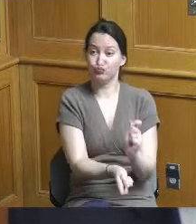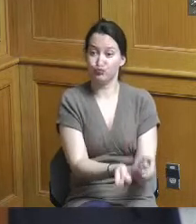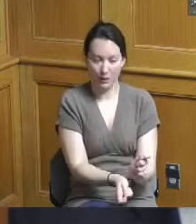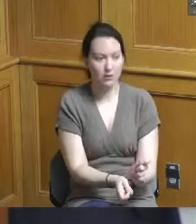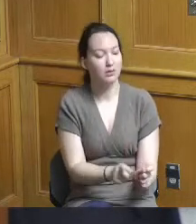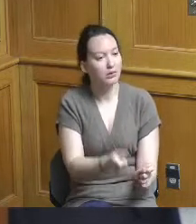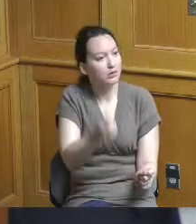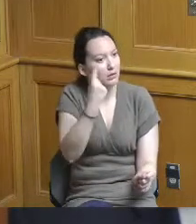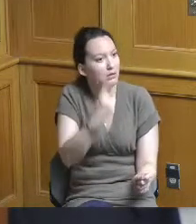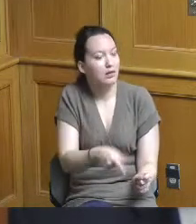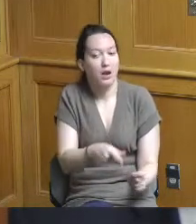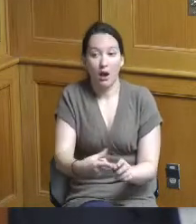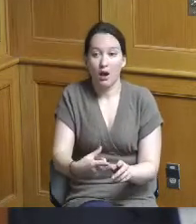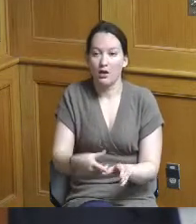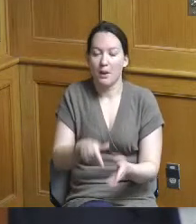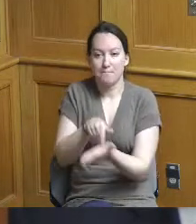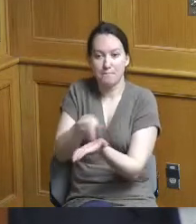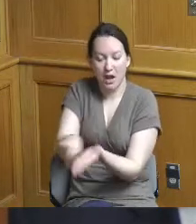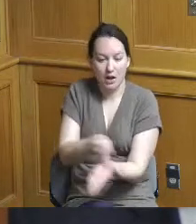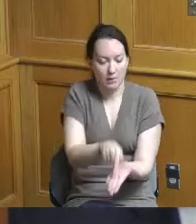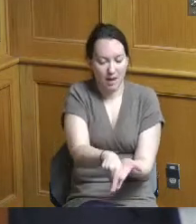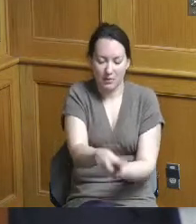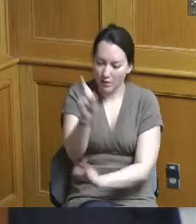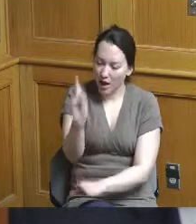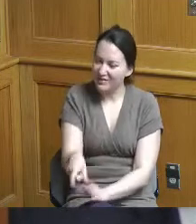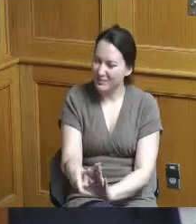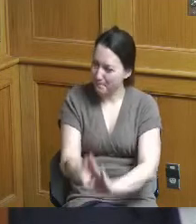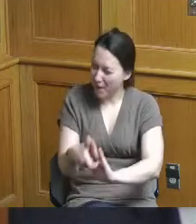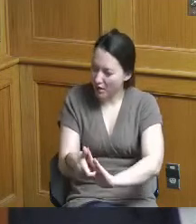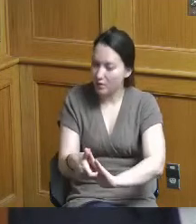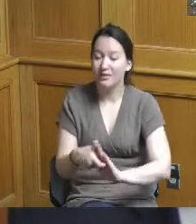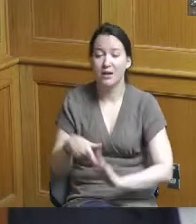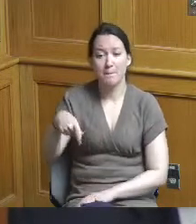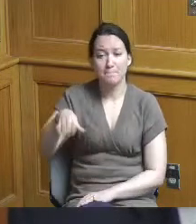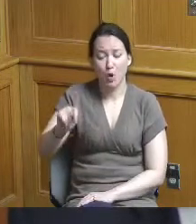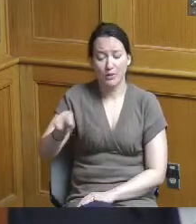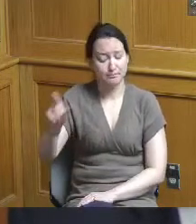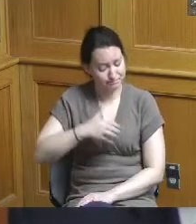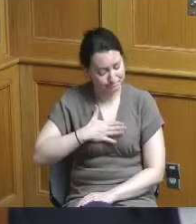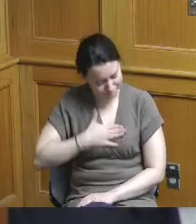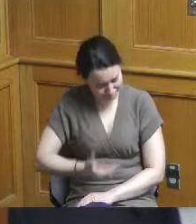that that both of those payments applied then essentially the port is just complying with the